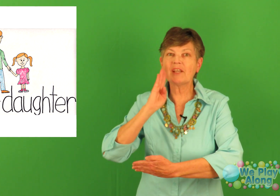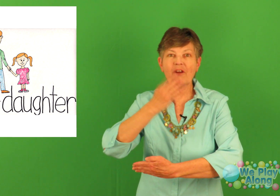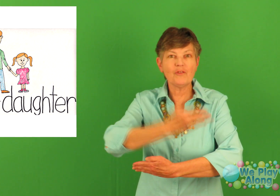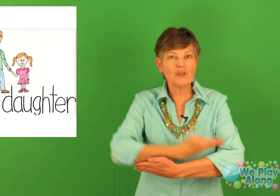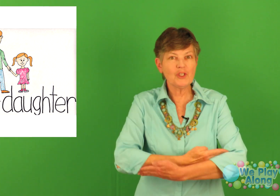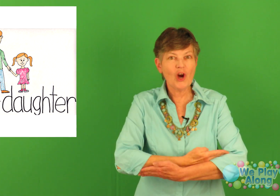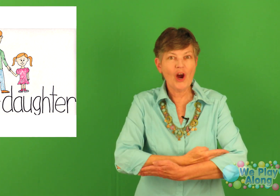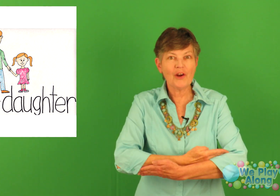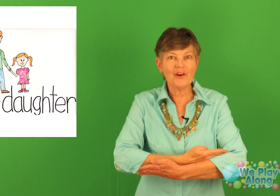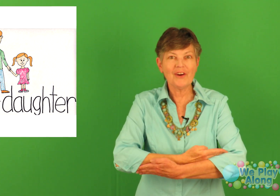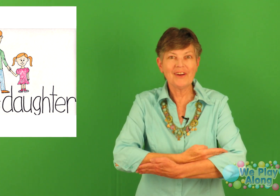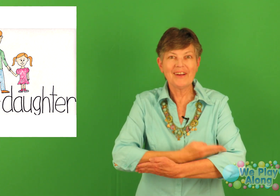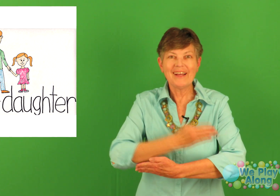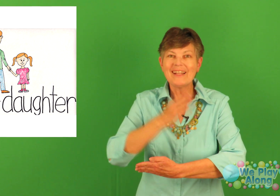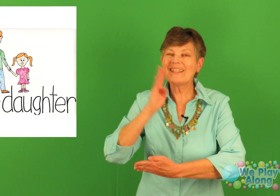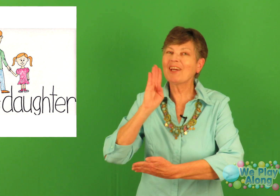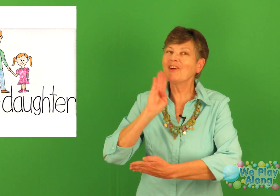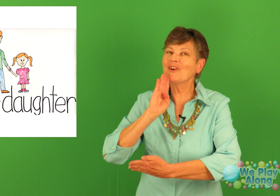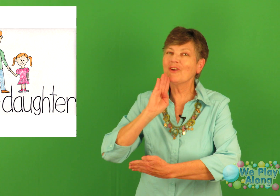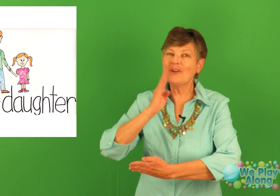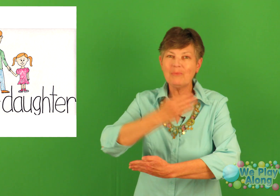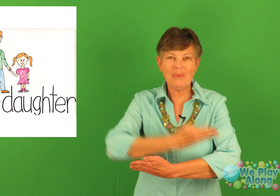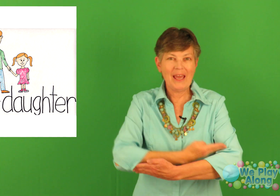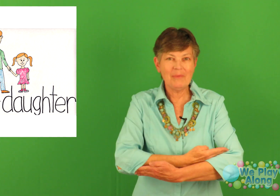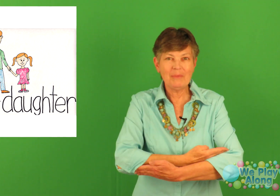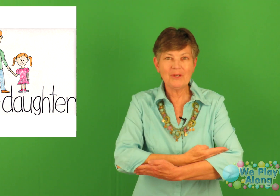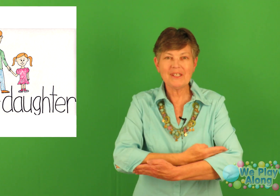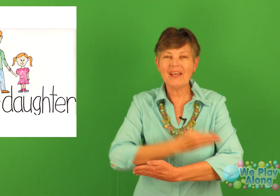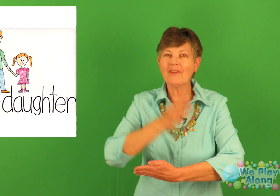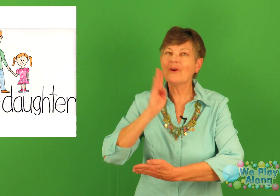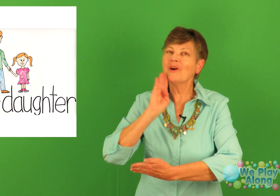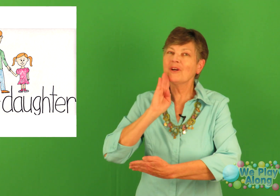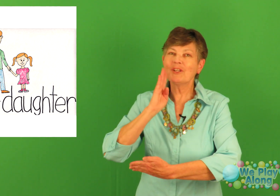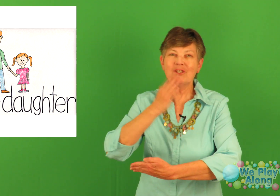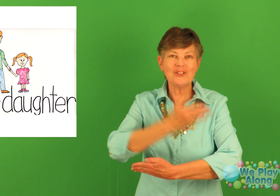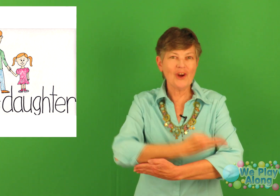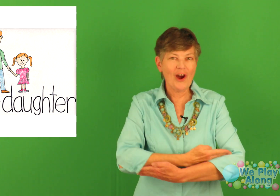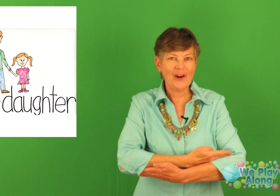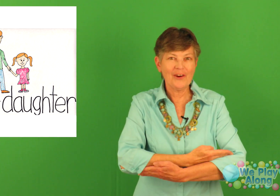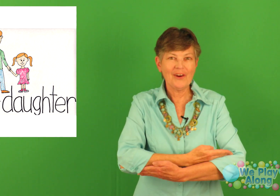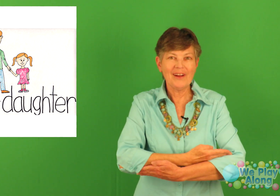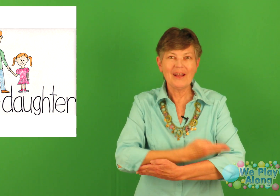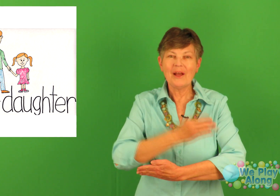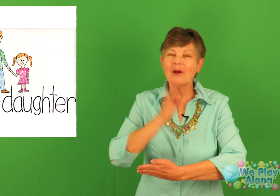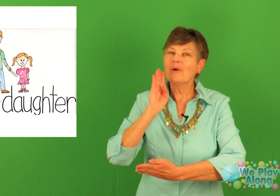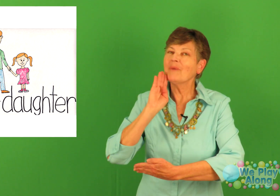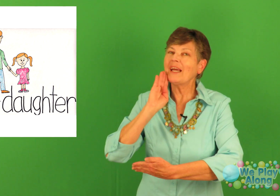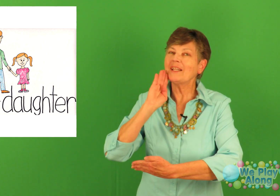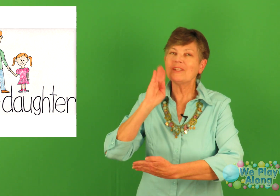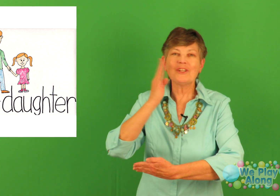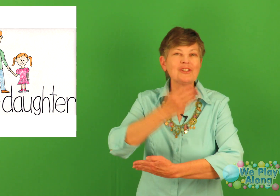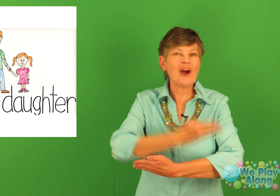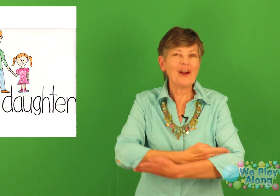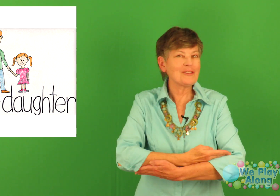sign for daughter it's like girl and baby put together daughter my daughter's